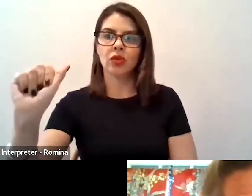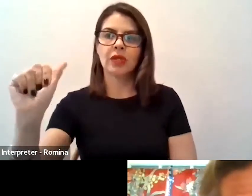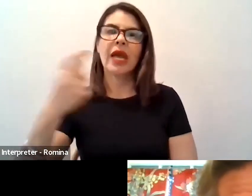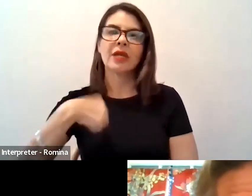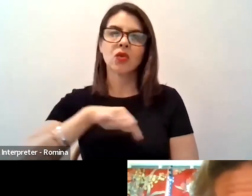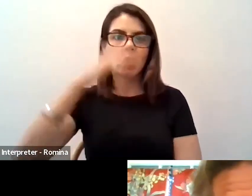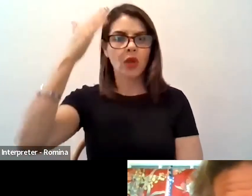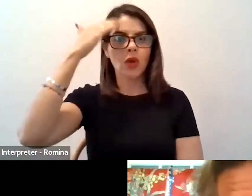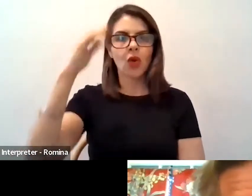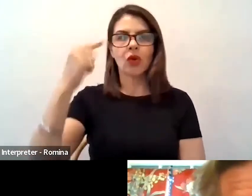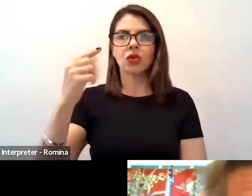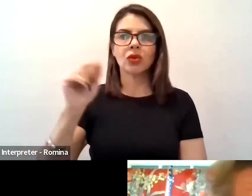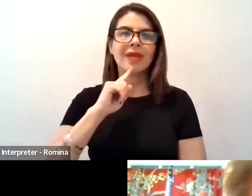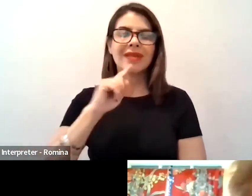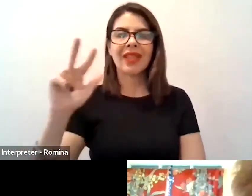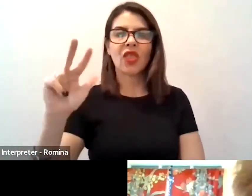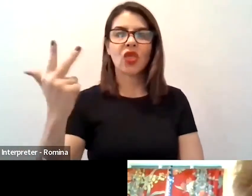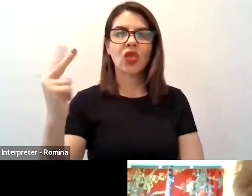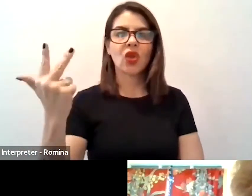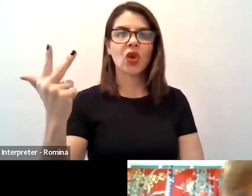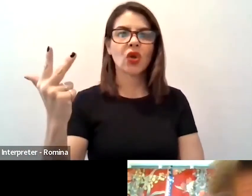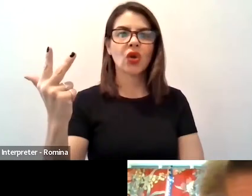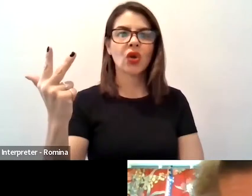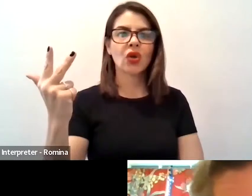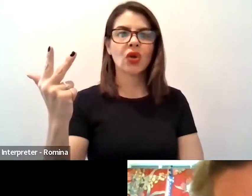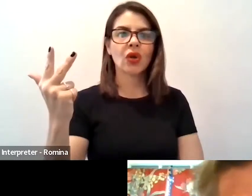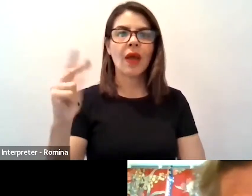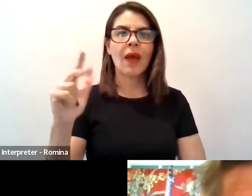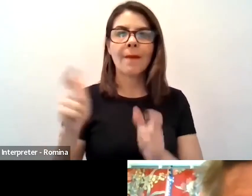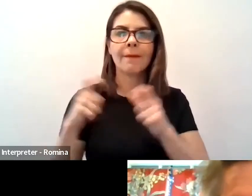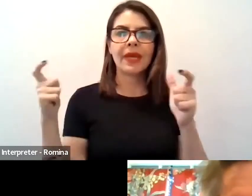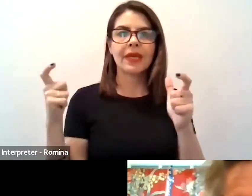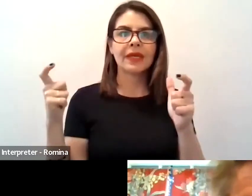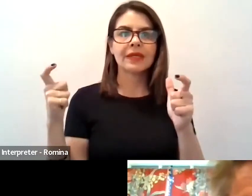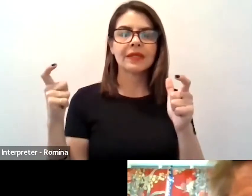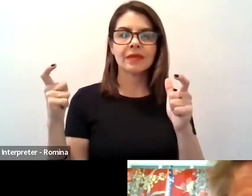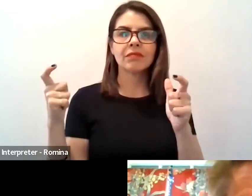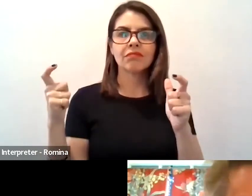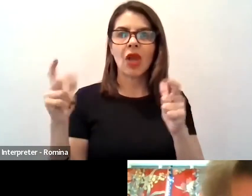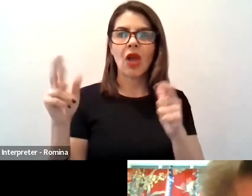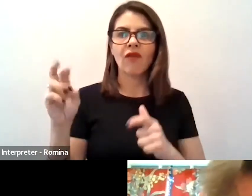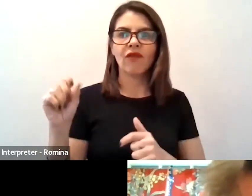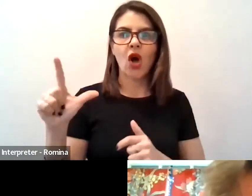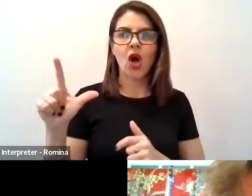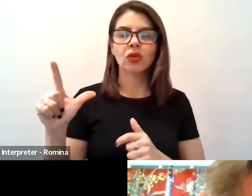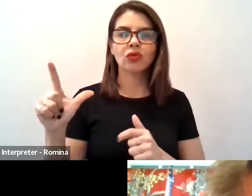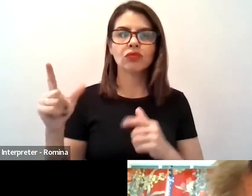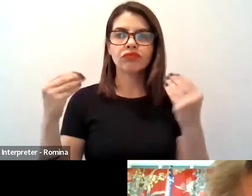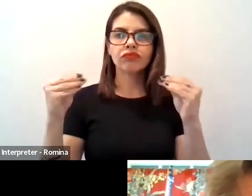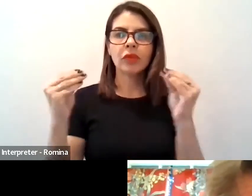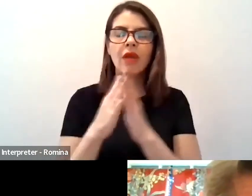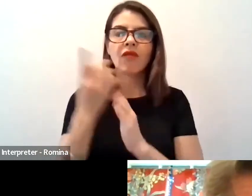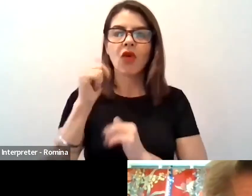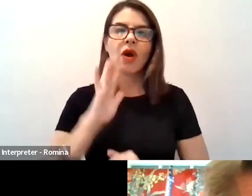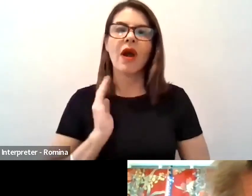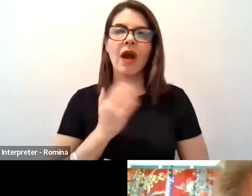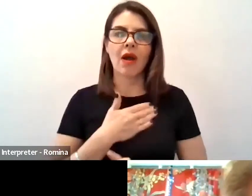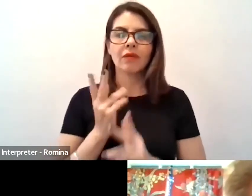Georgia is the third biggest volume market in the country for production.